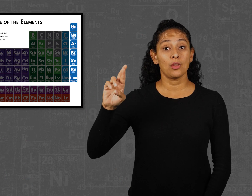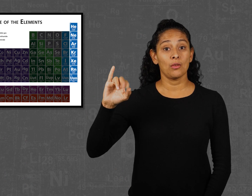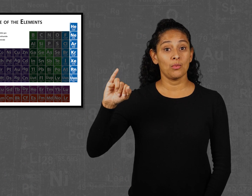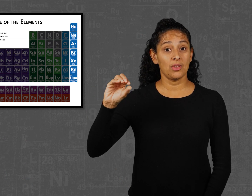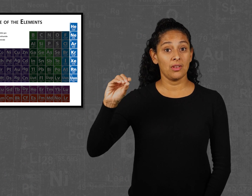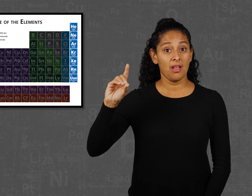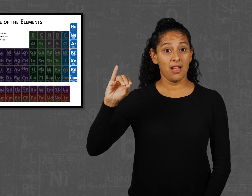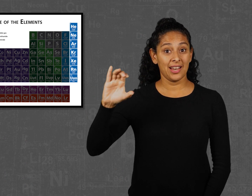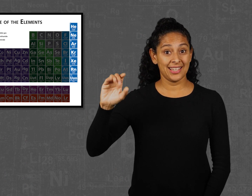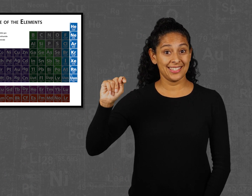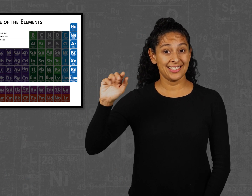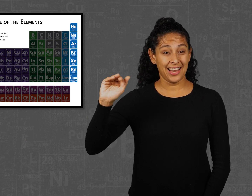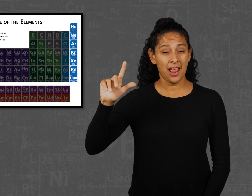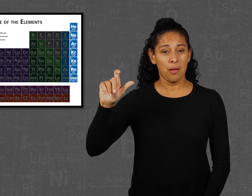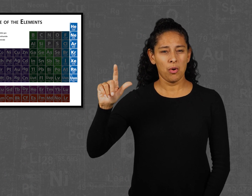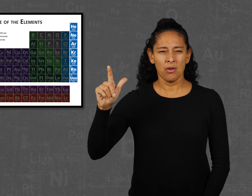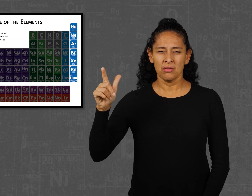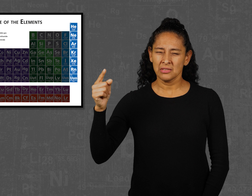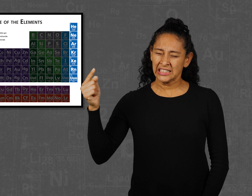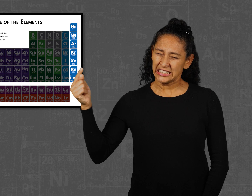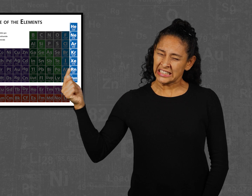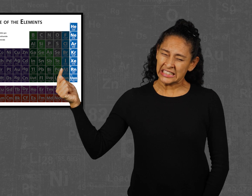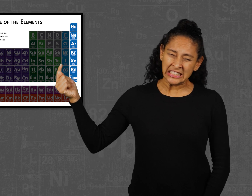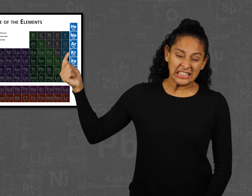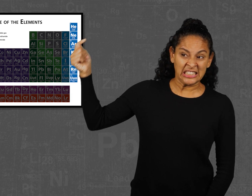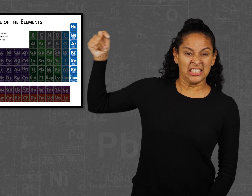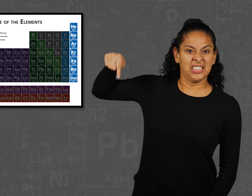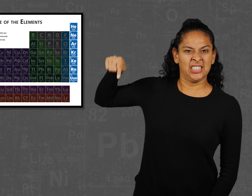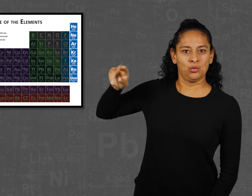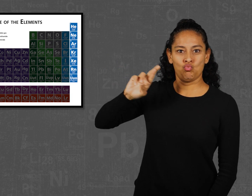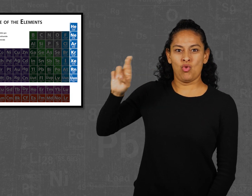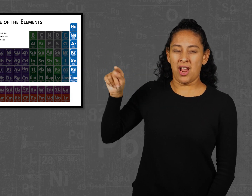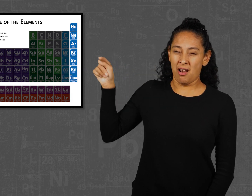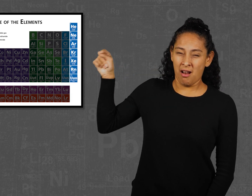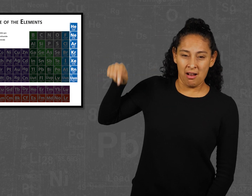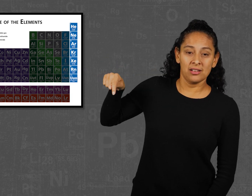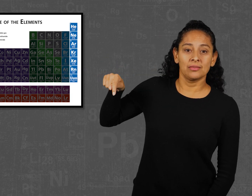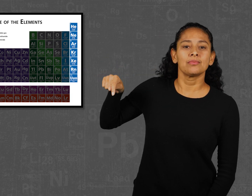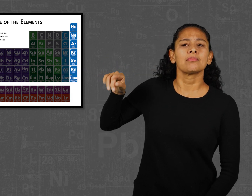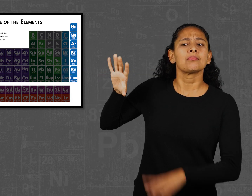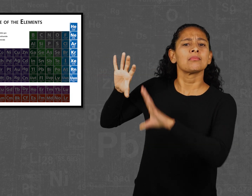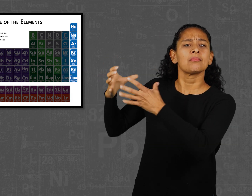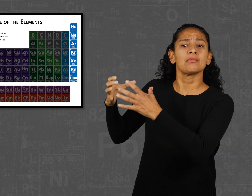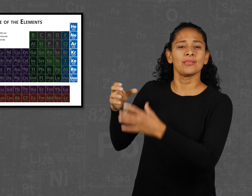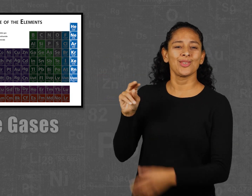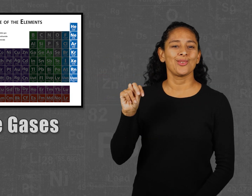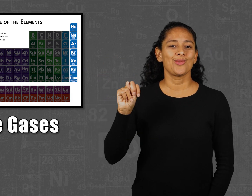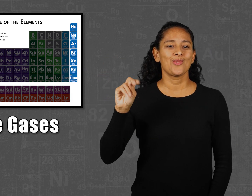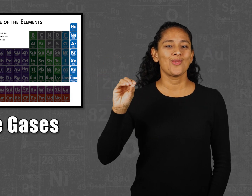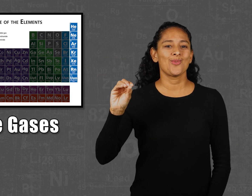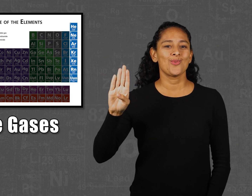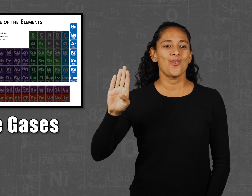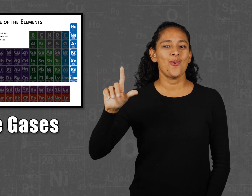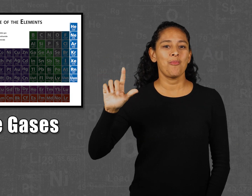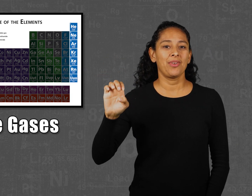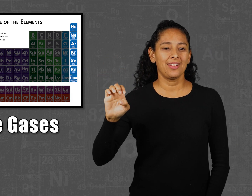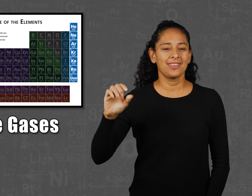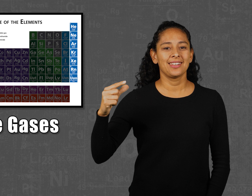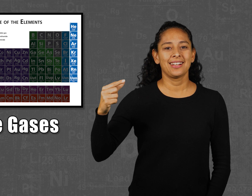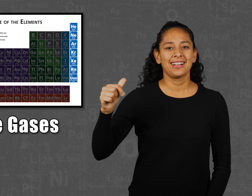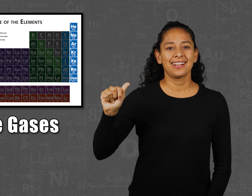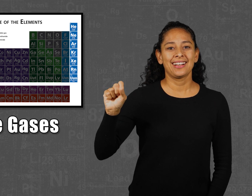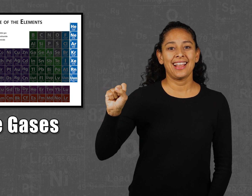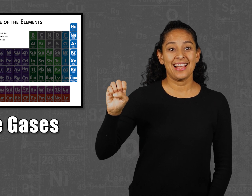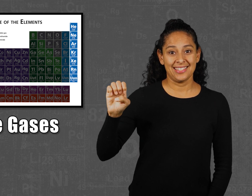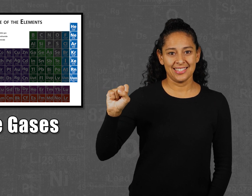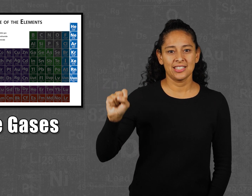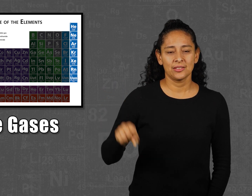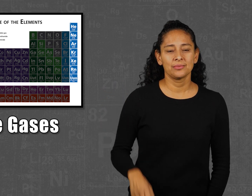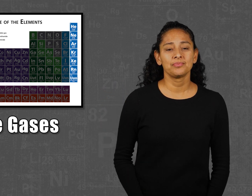On the far right of the table we have noble gases.